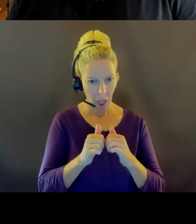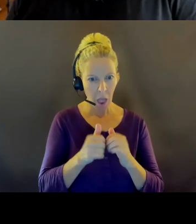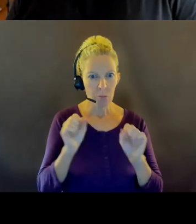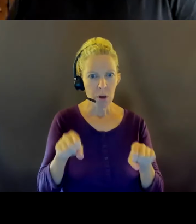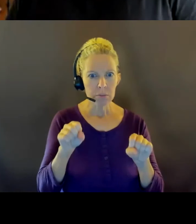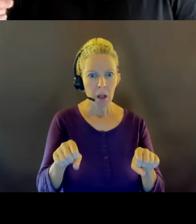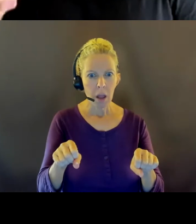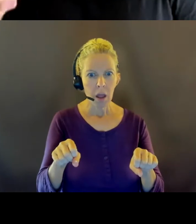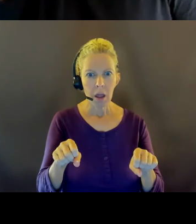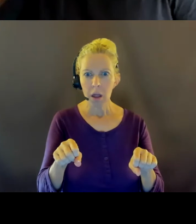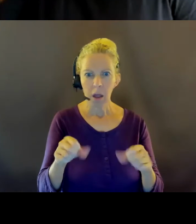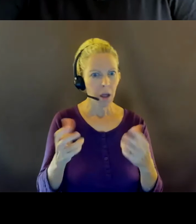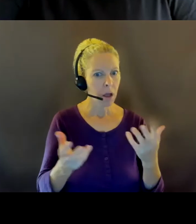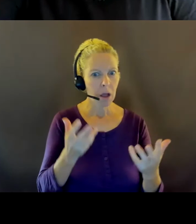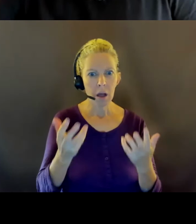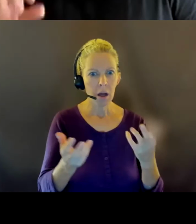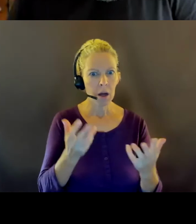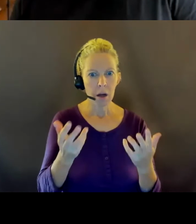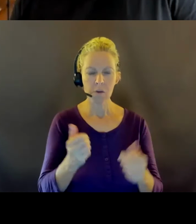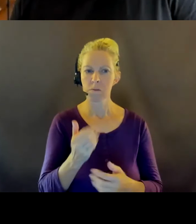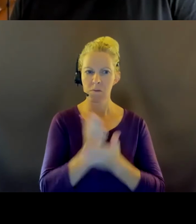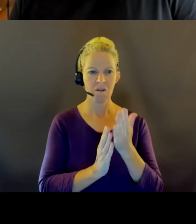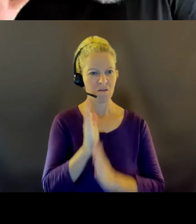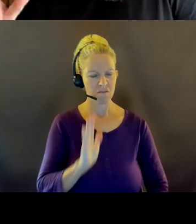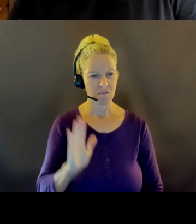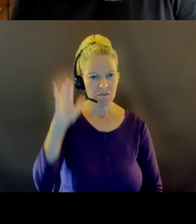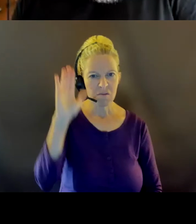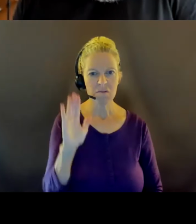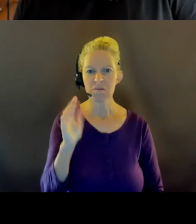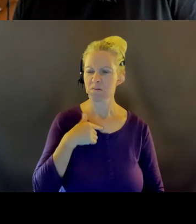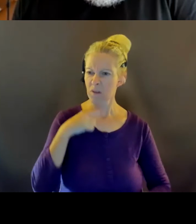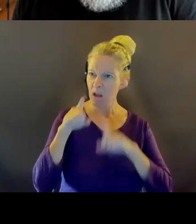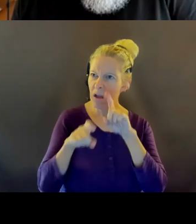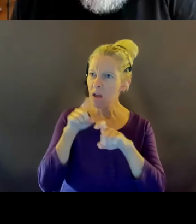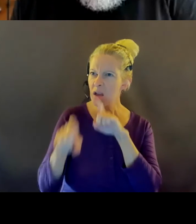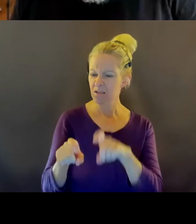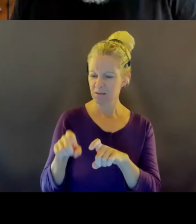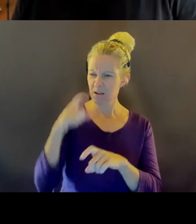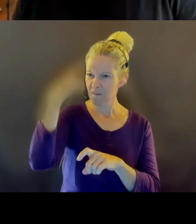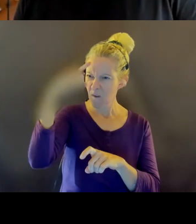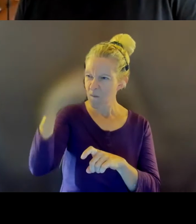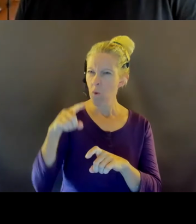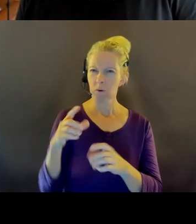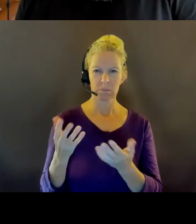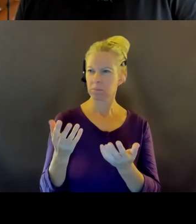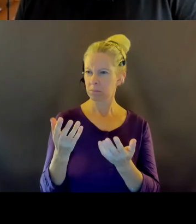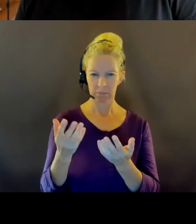I ask, raise my hand. I don't get it. I studied hard for this.